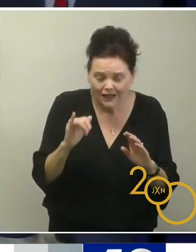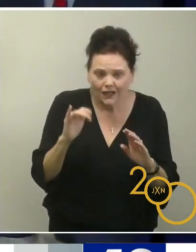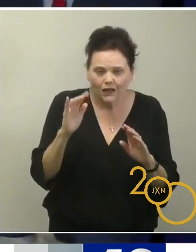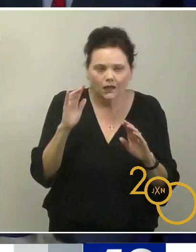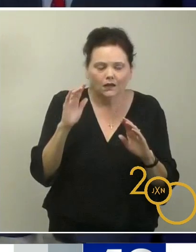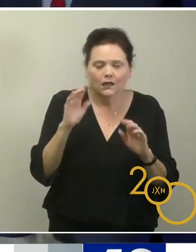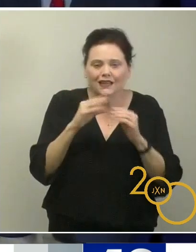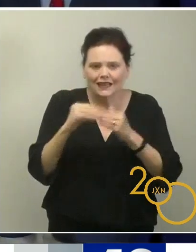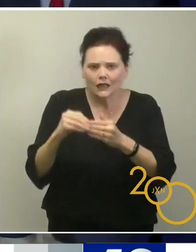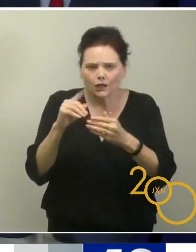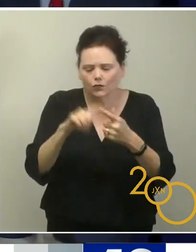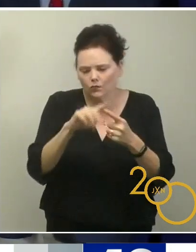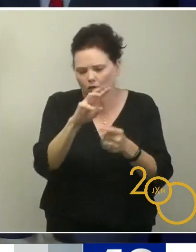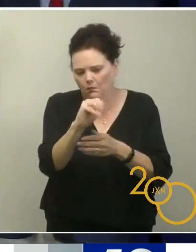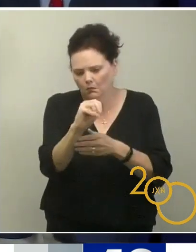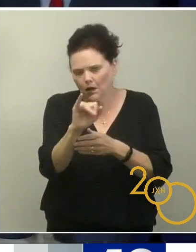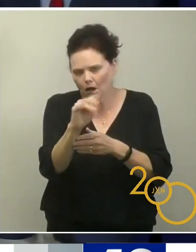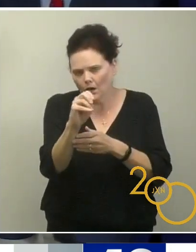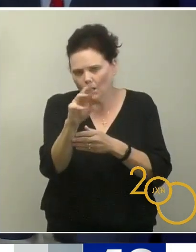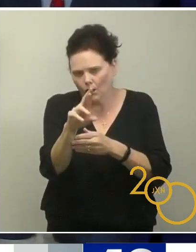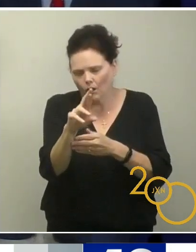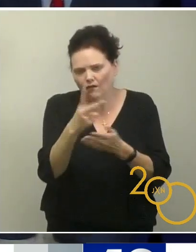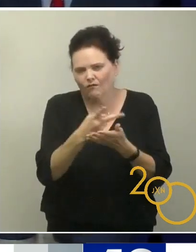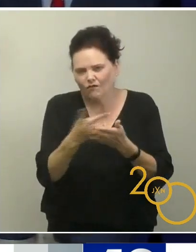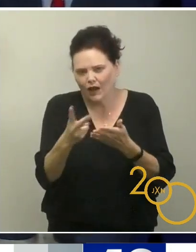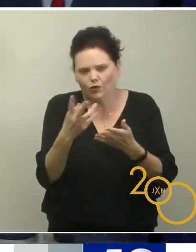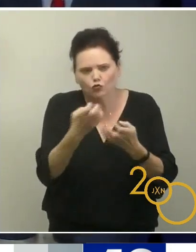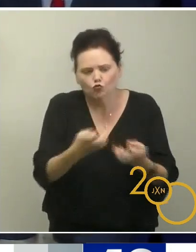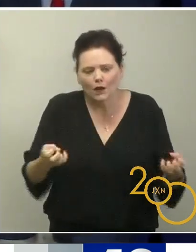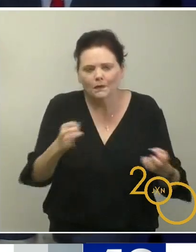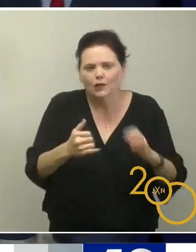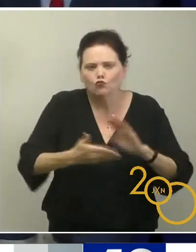OVERSEE WE HAVE NO REDUNDANCY AND NO REDUNDANCY LEADS TO A